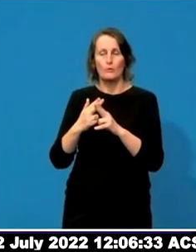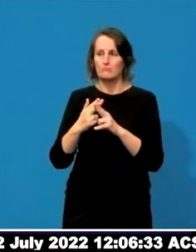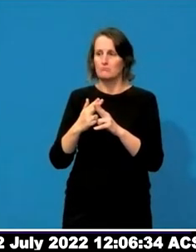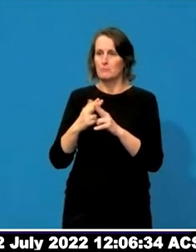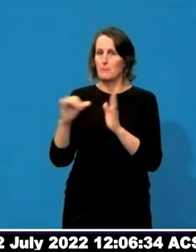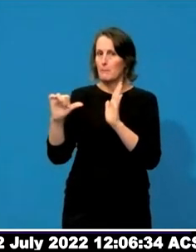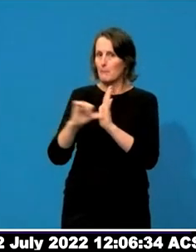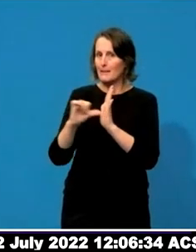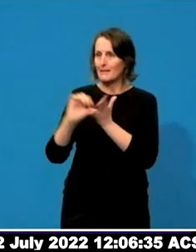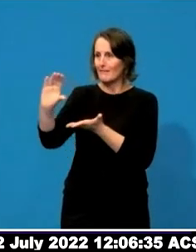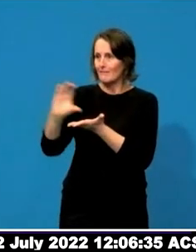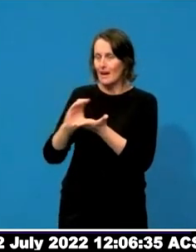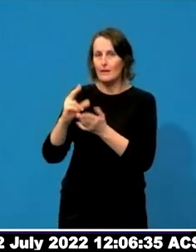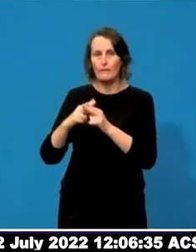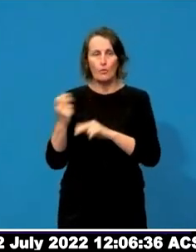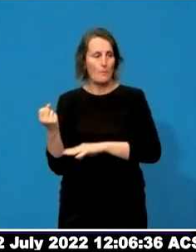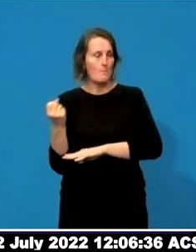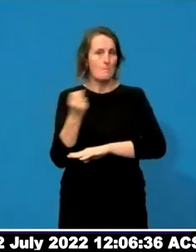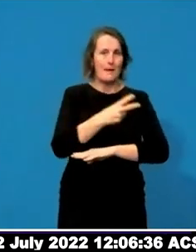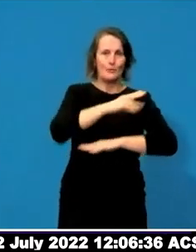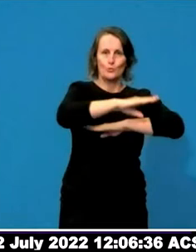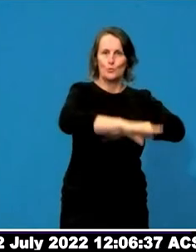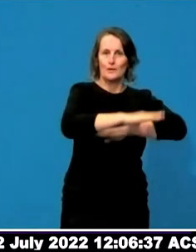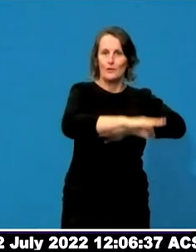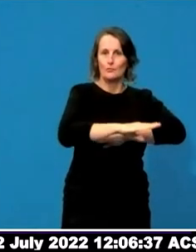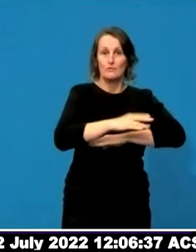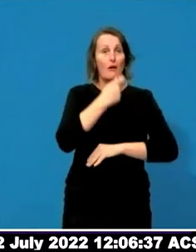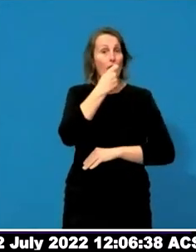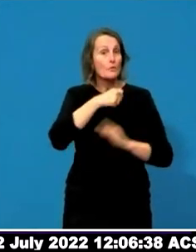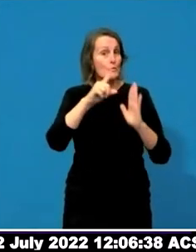however frequently or - you know, obviously that would need to be negotiated